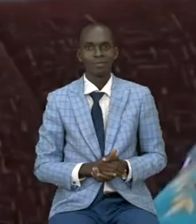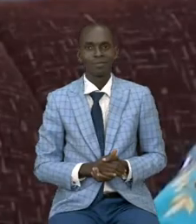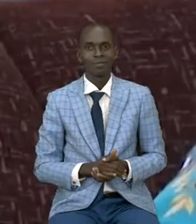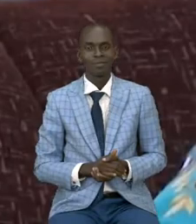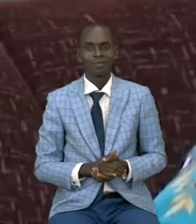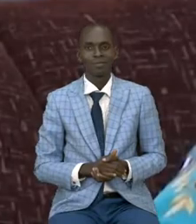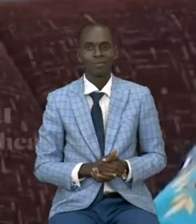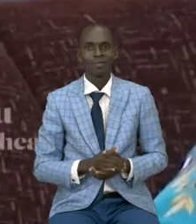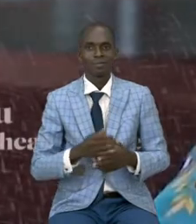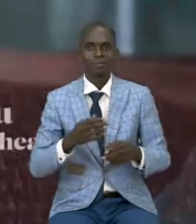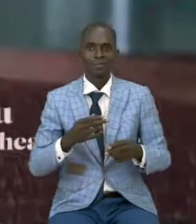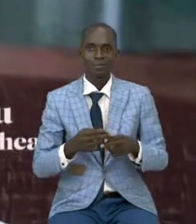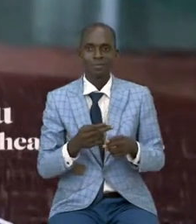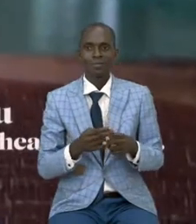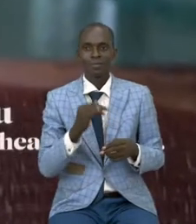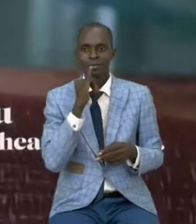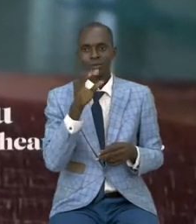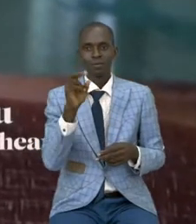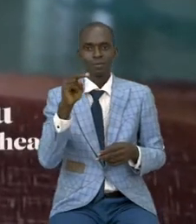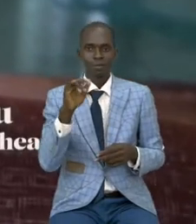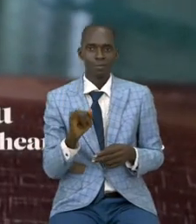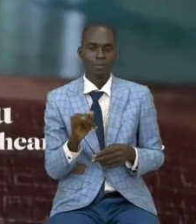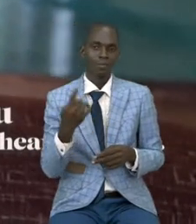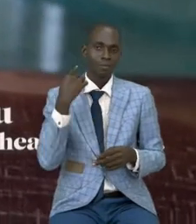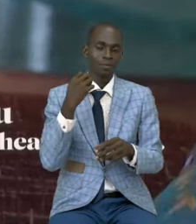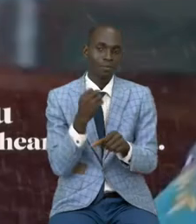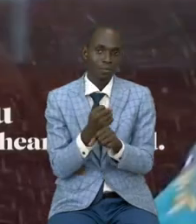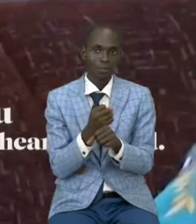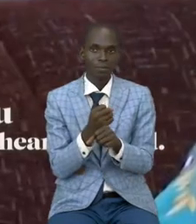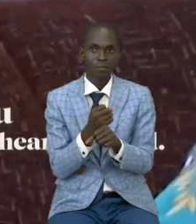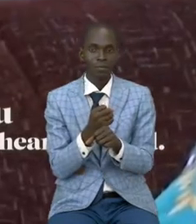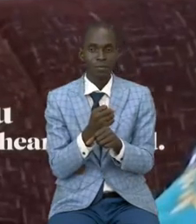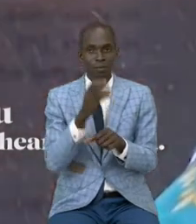name is last year i was diagnosed with vedic